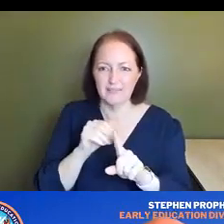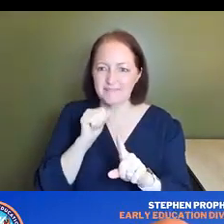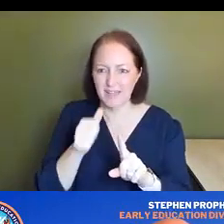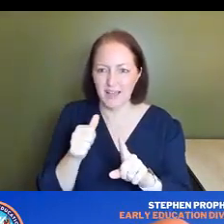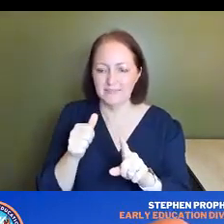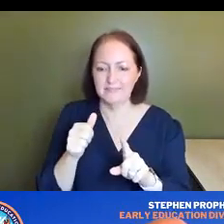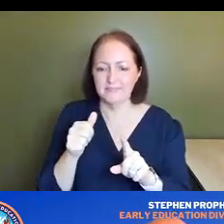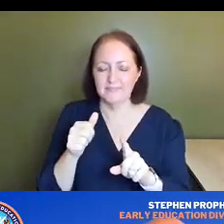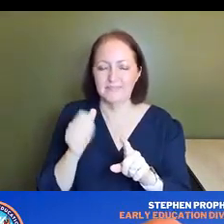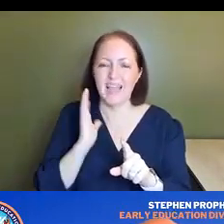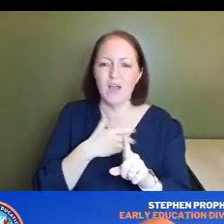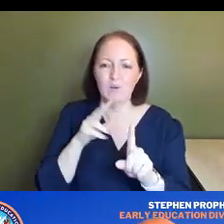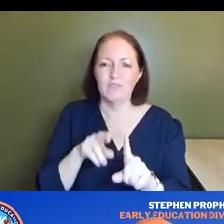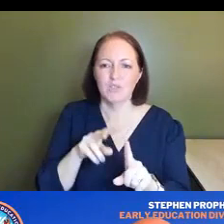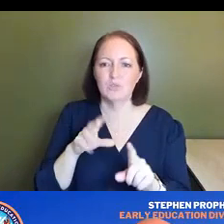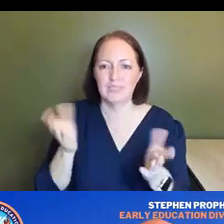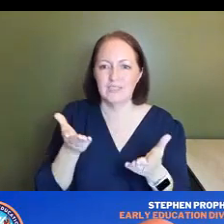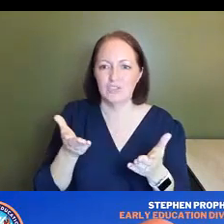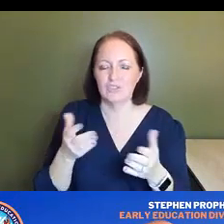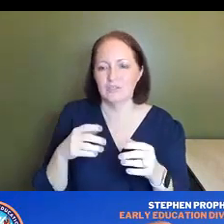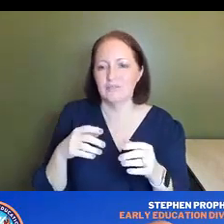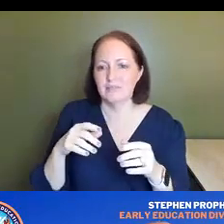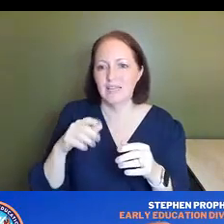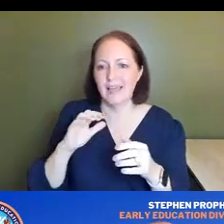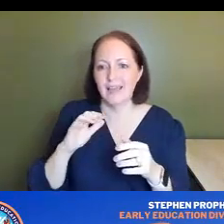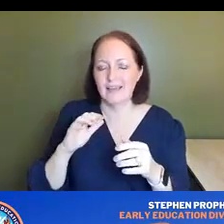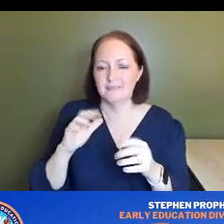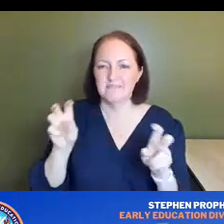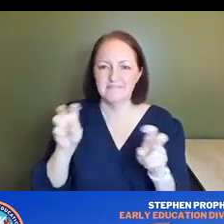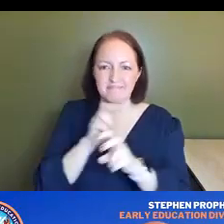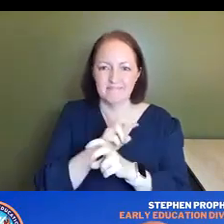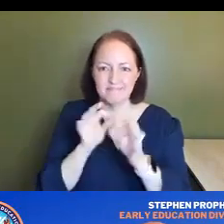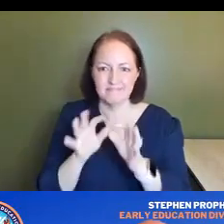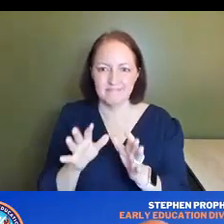thinking about it at CDE. And how LEAs are being asked to think of it as they work on